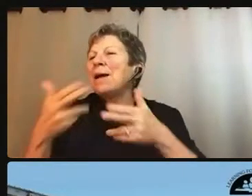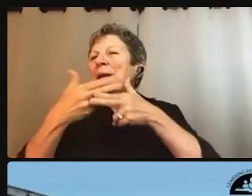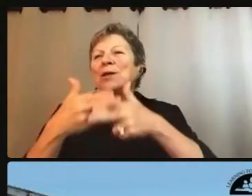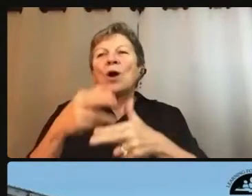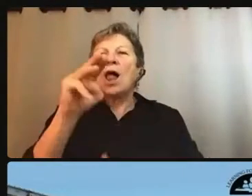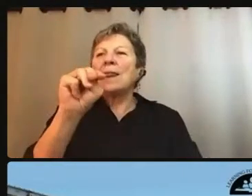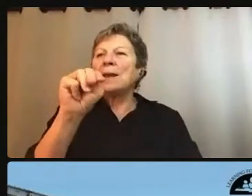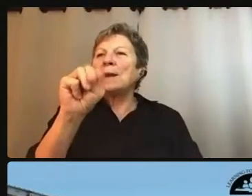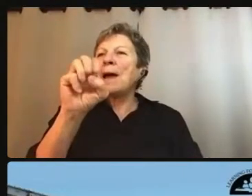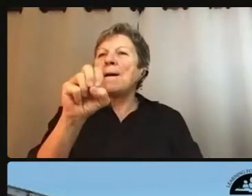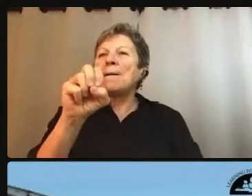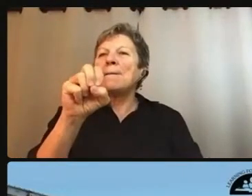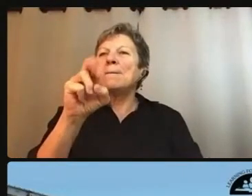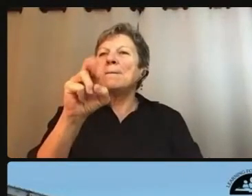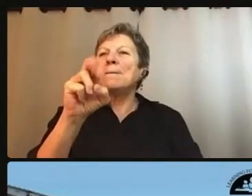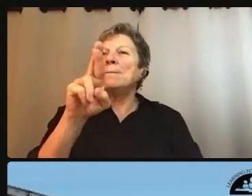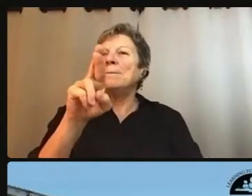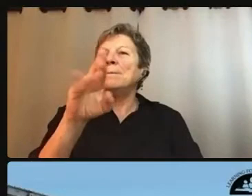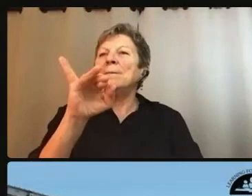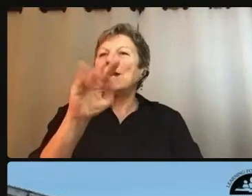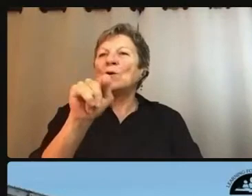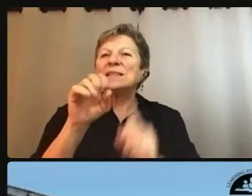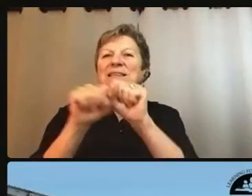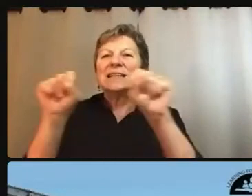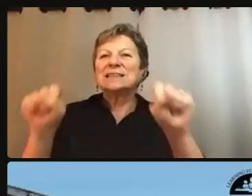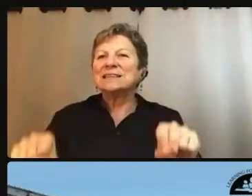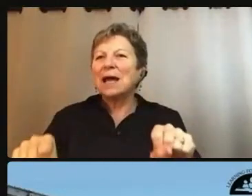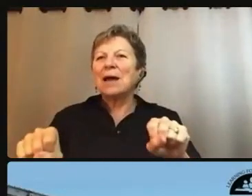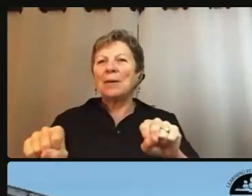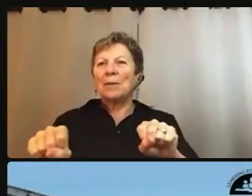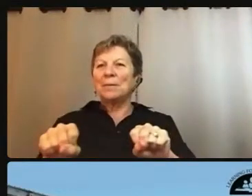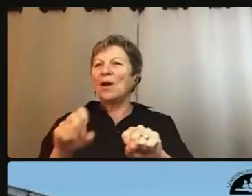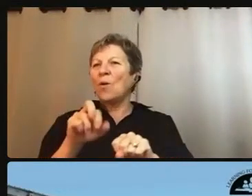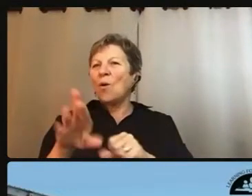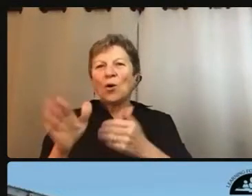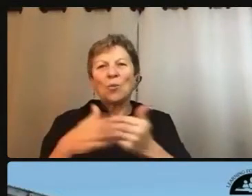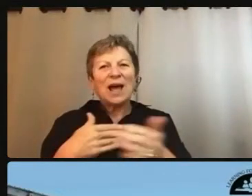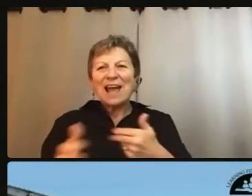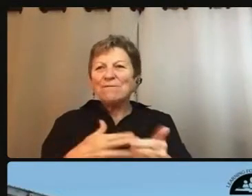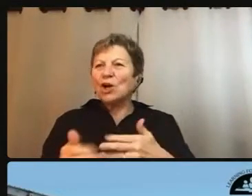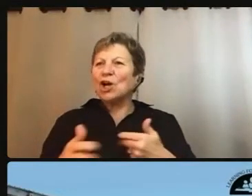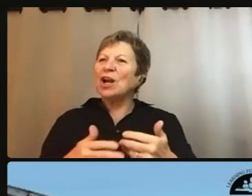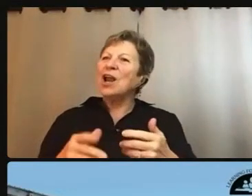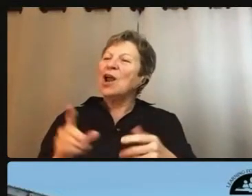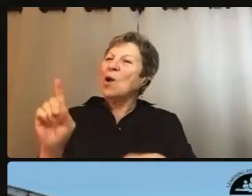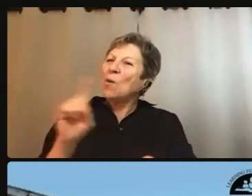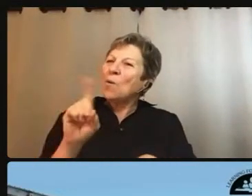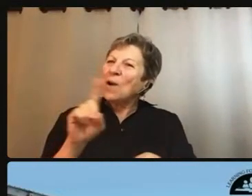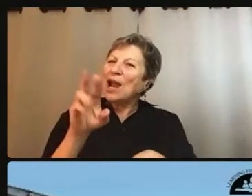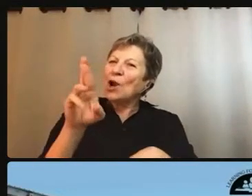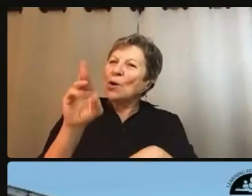COMING UP WITH SOME KIND OF